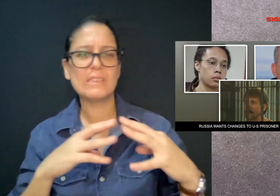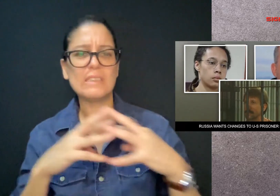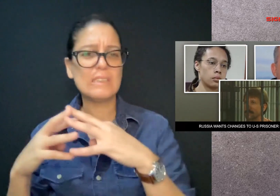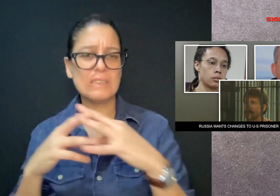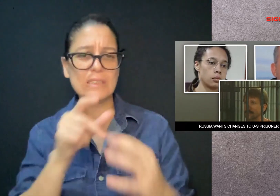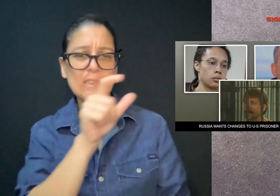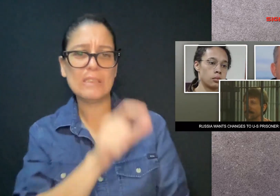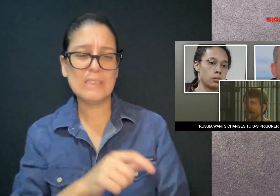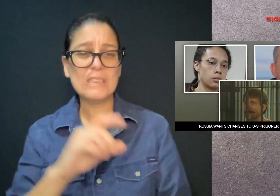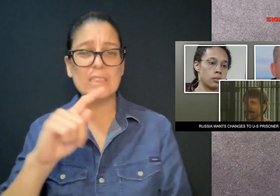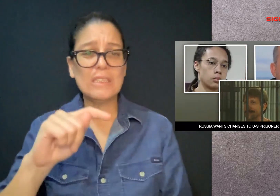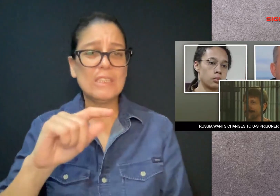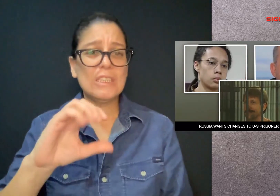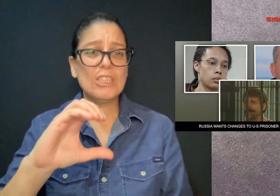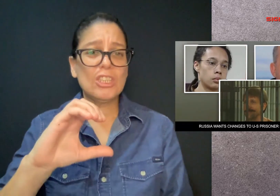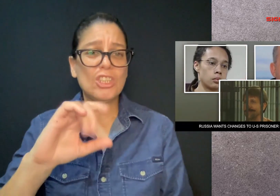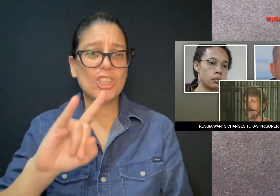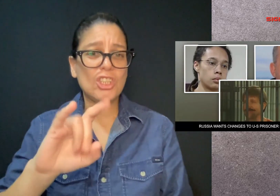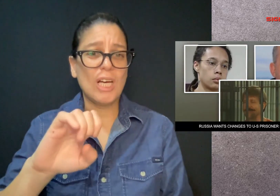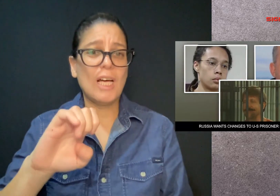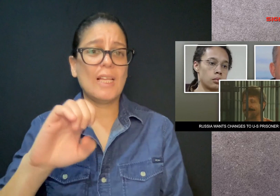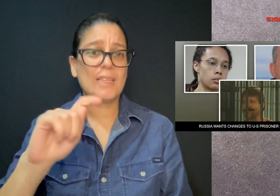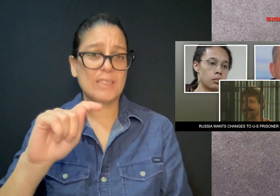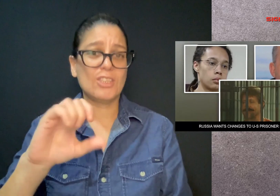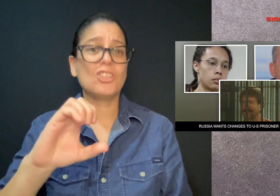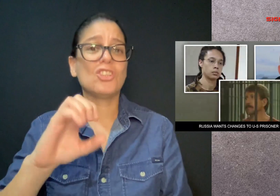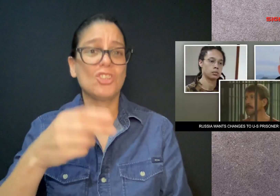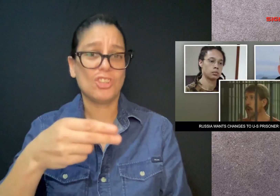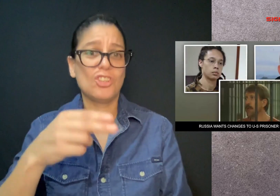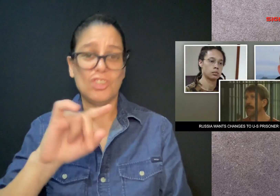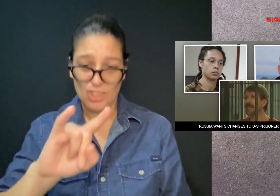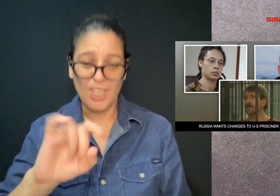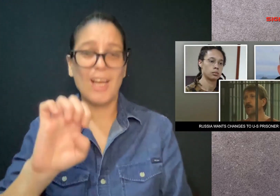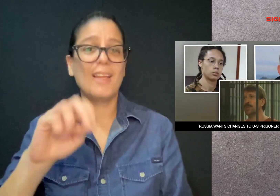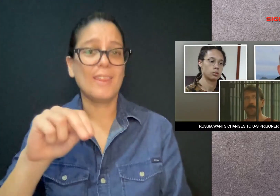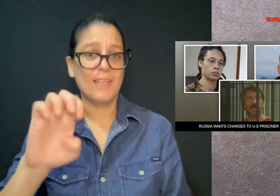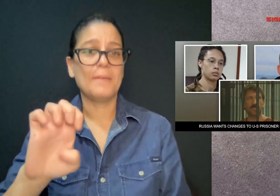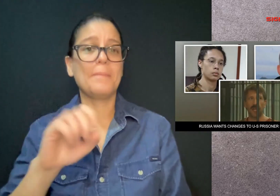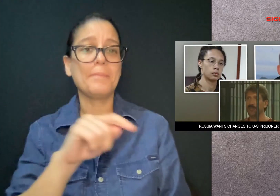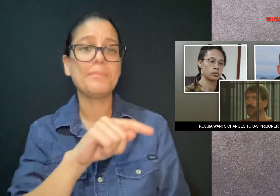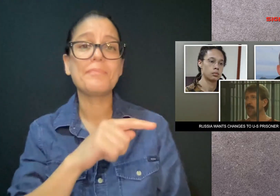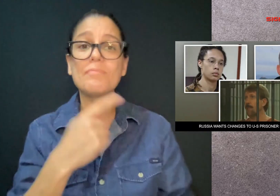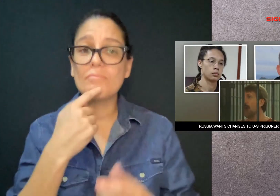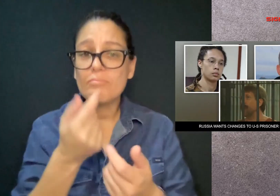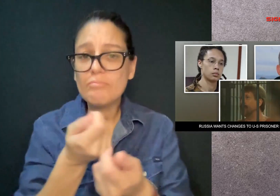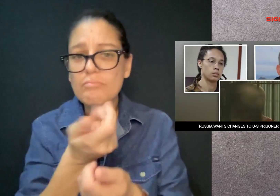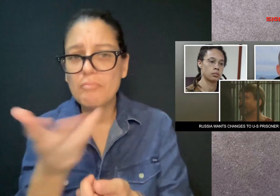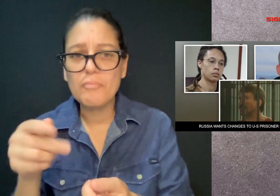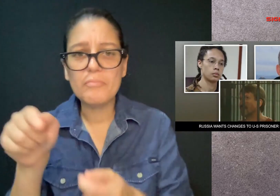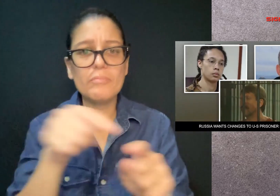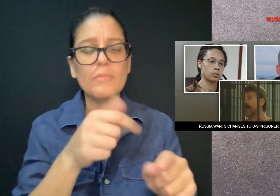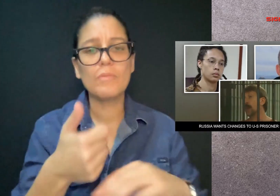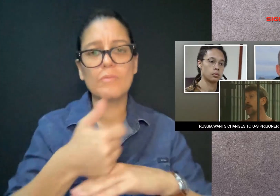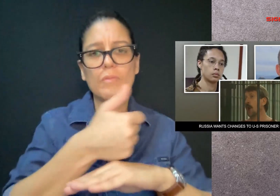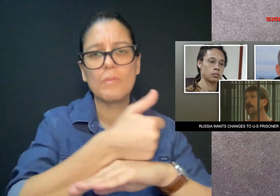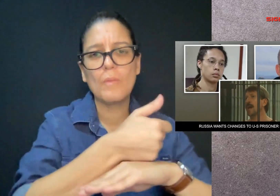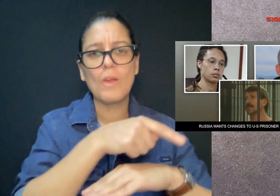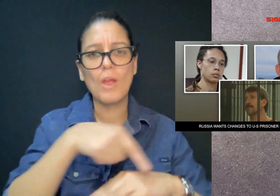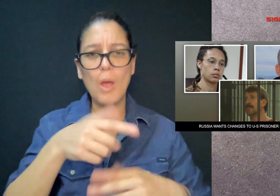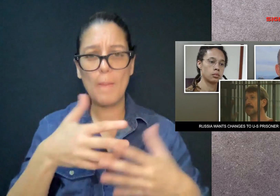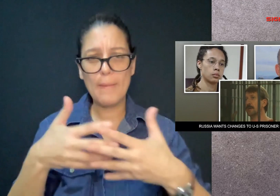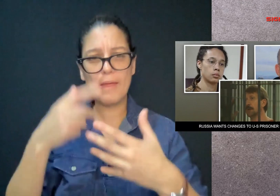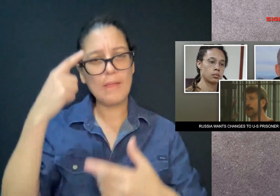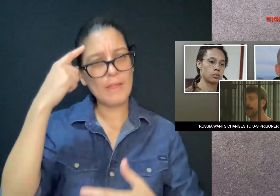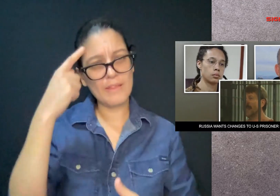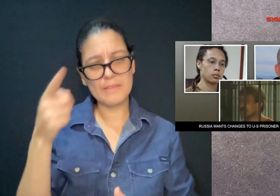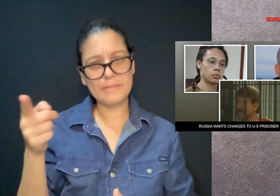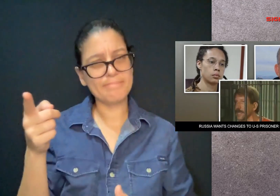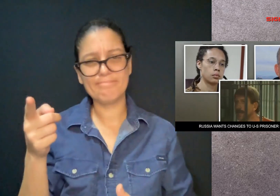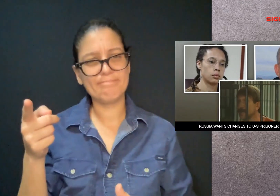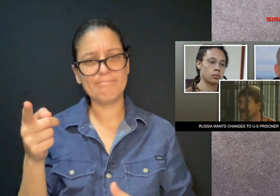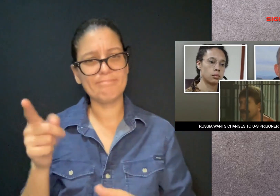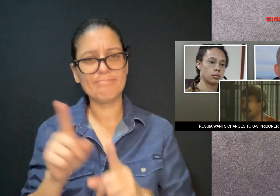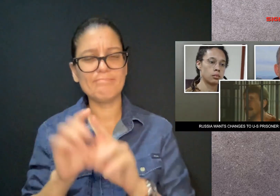fighter some US officials don't believe this is a